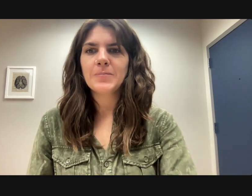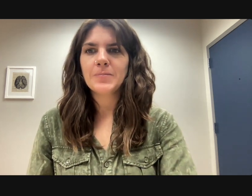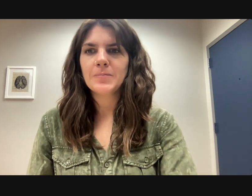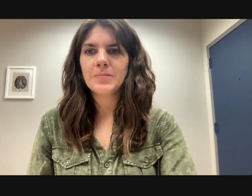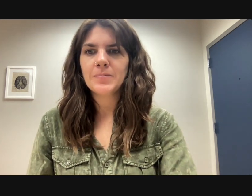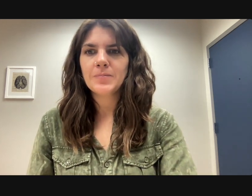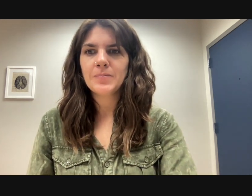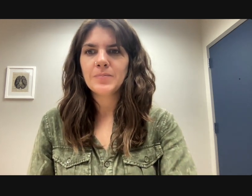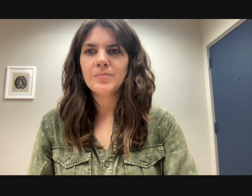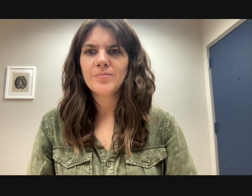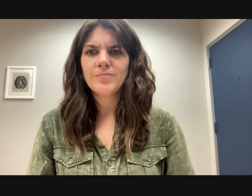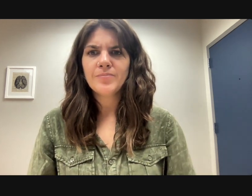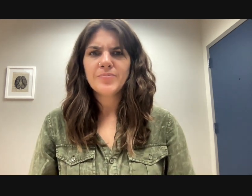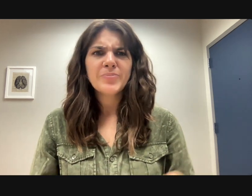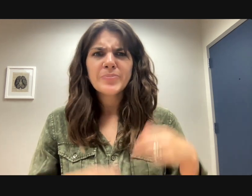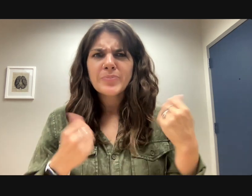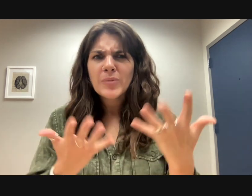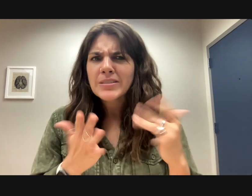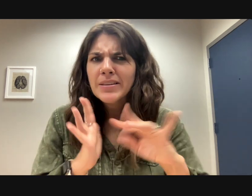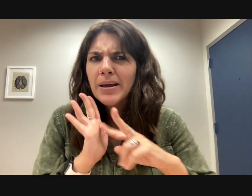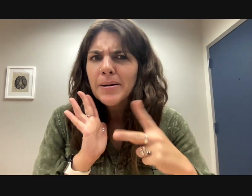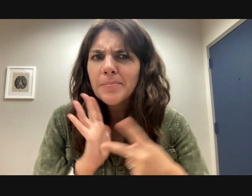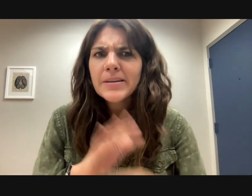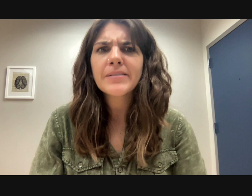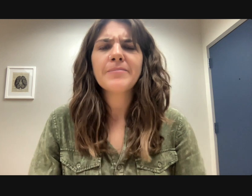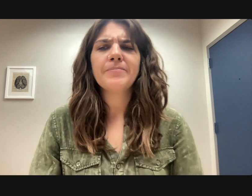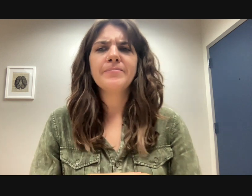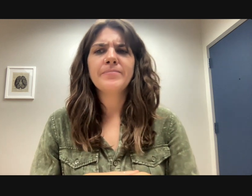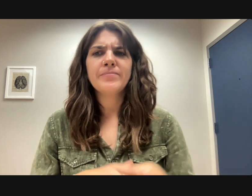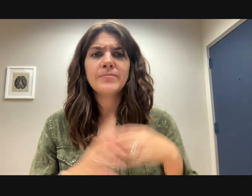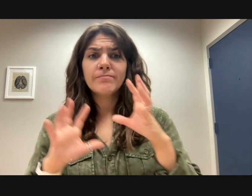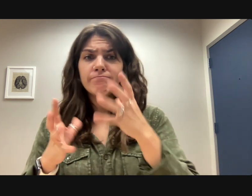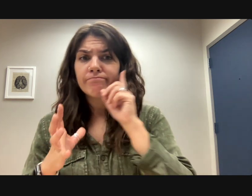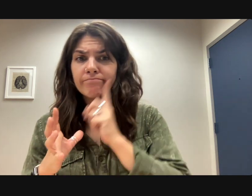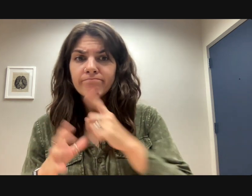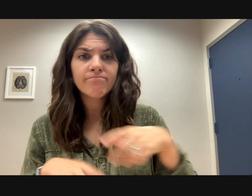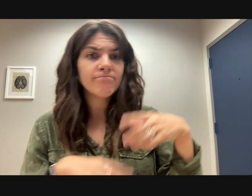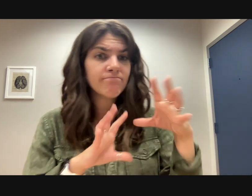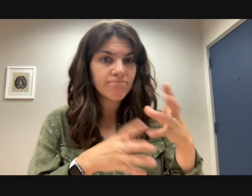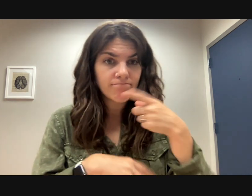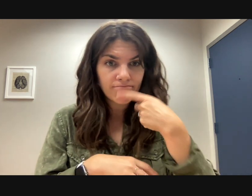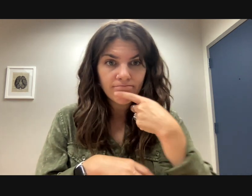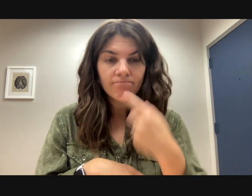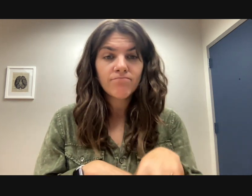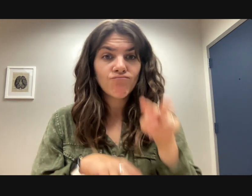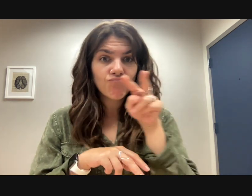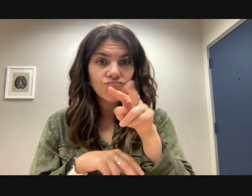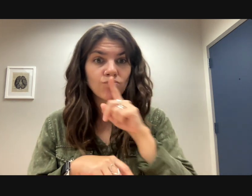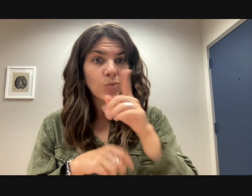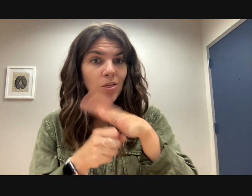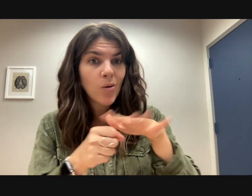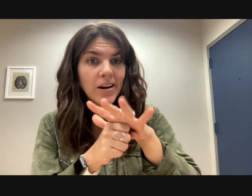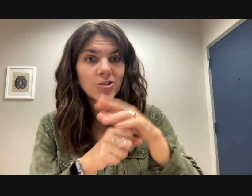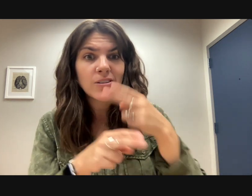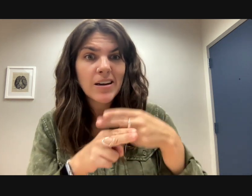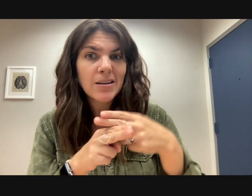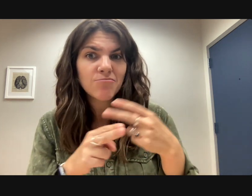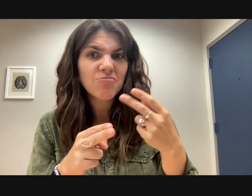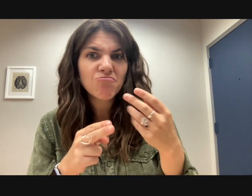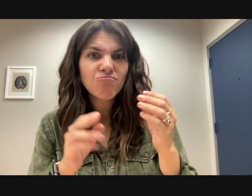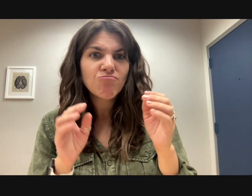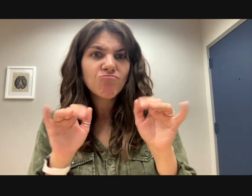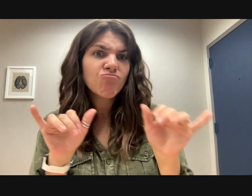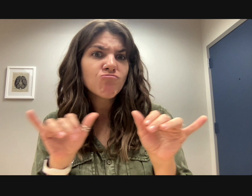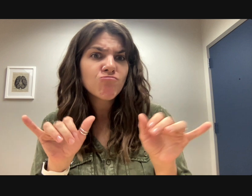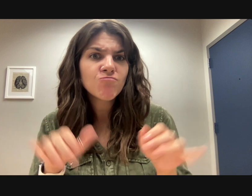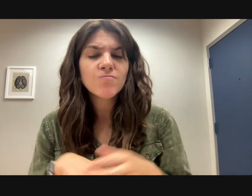These findings suggest that for Real place names, both Deaf and Hearing groups were similar.